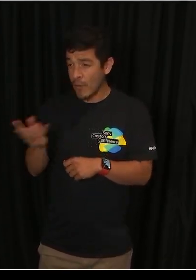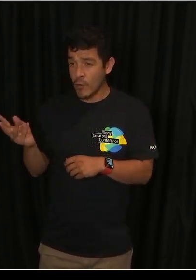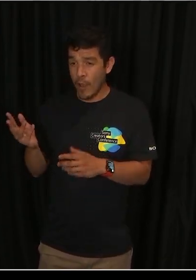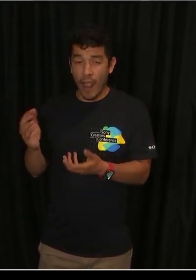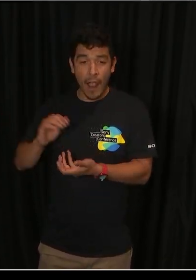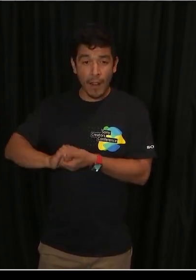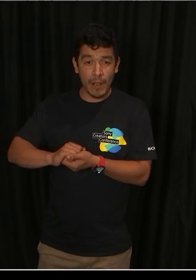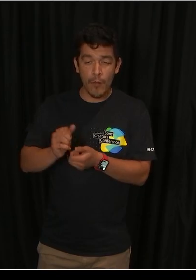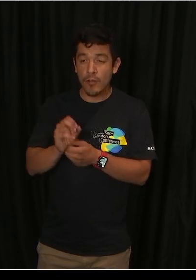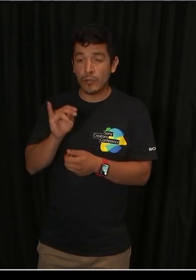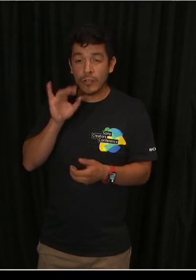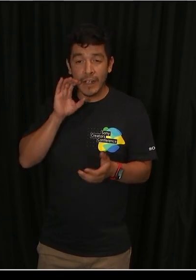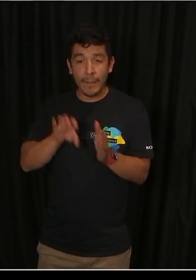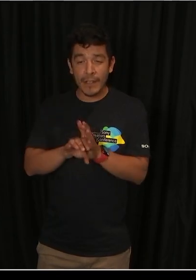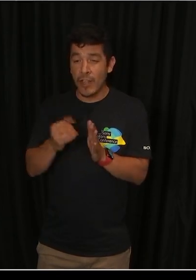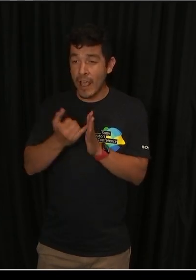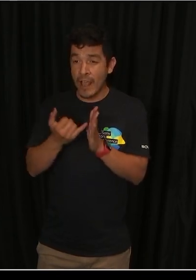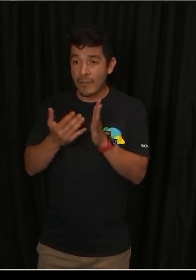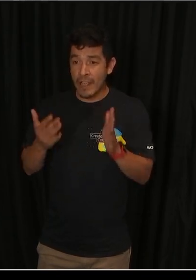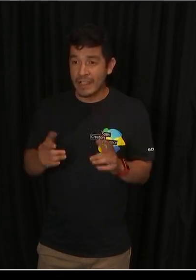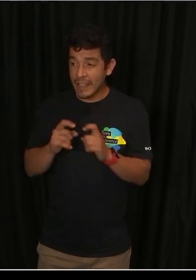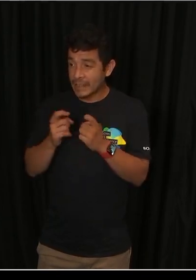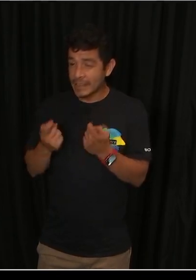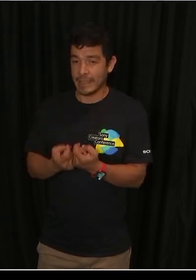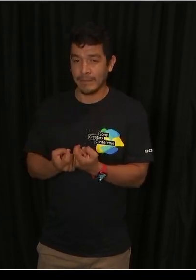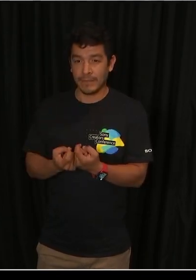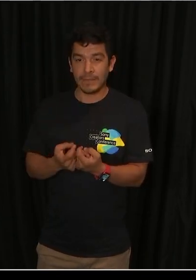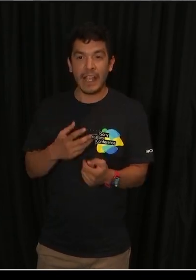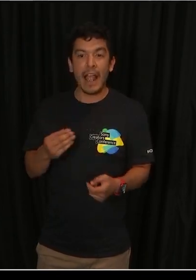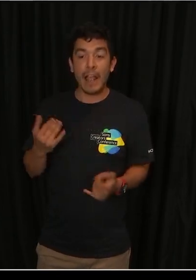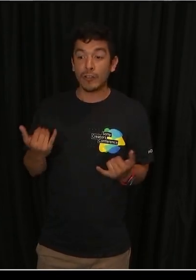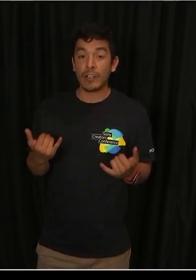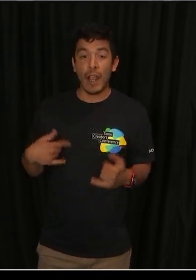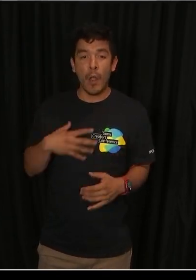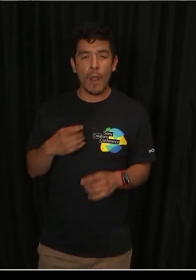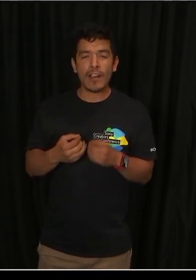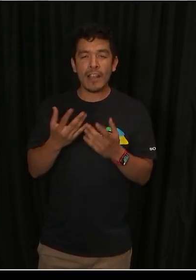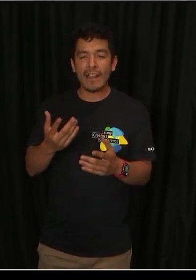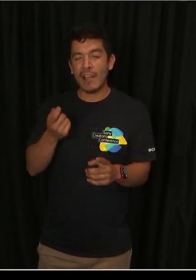Sony Pictures Animation and Imageworks Teams. And today we want to give you a glimpse into how